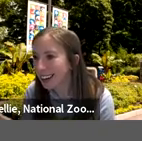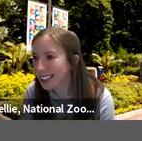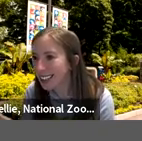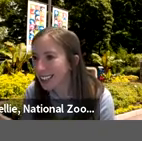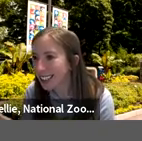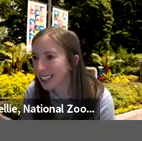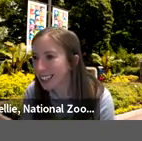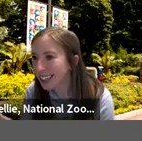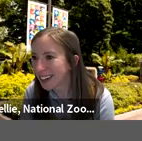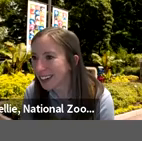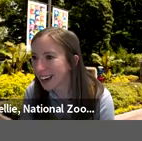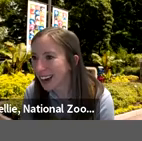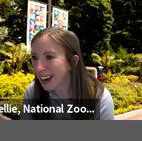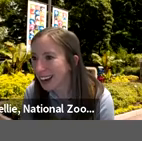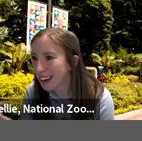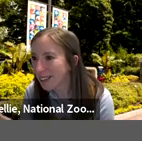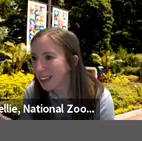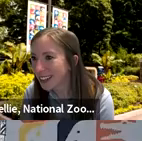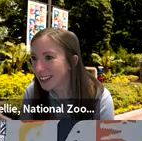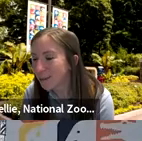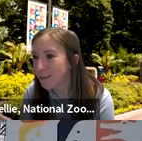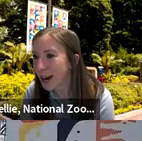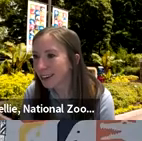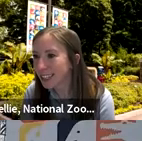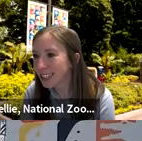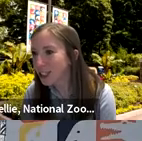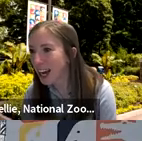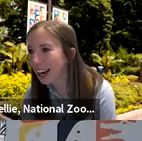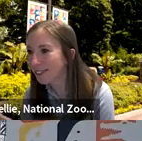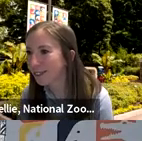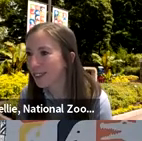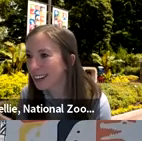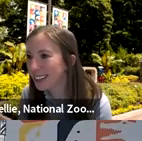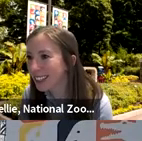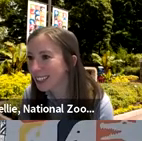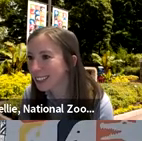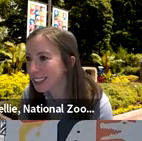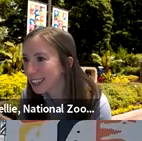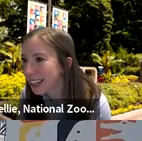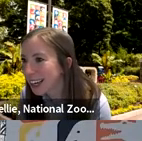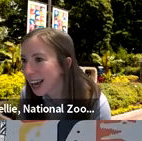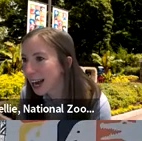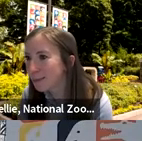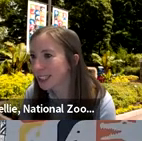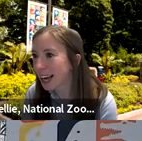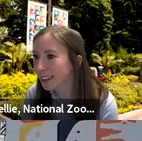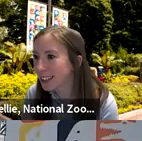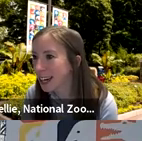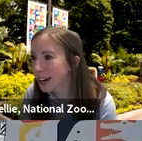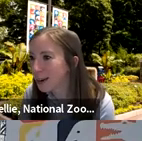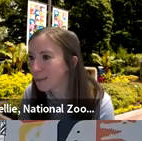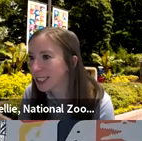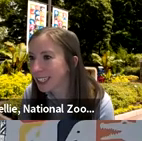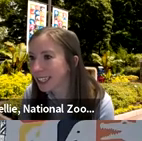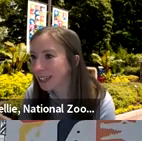Let's see- Marilyn, Jack from Maryland, uh Miss Eclio and